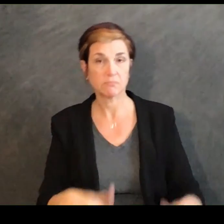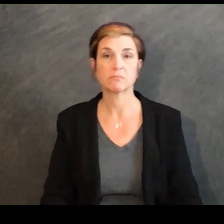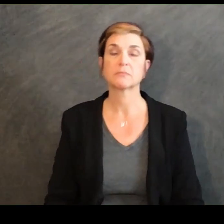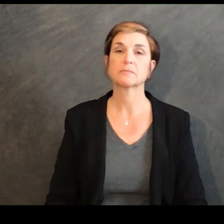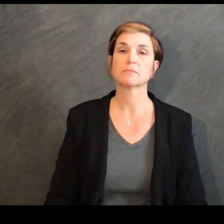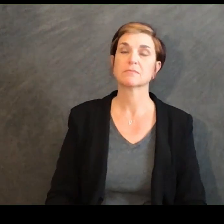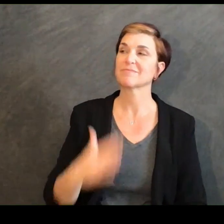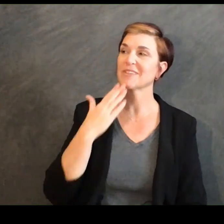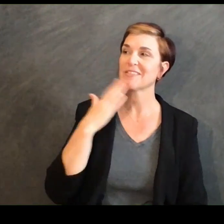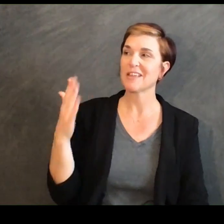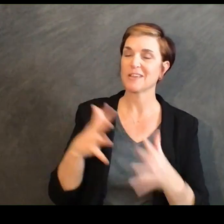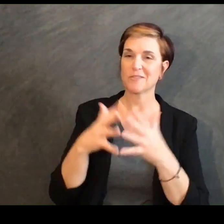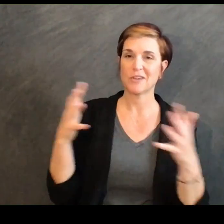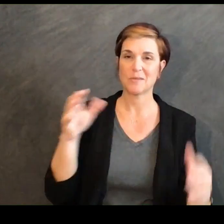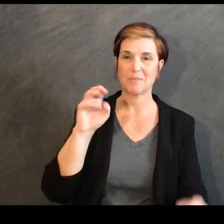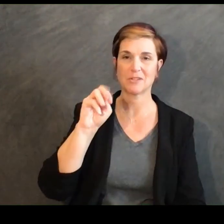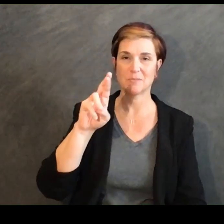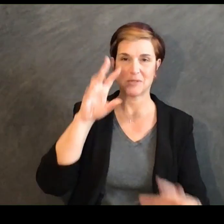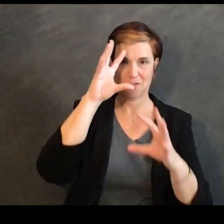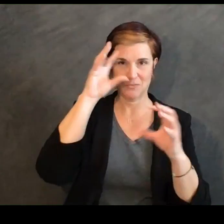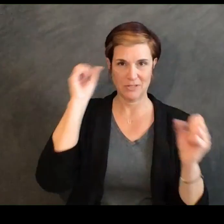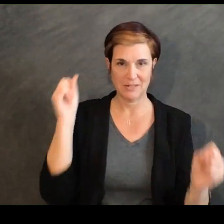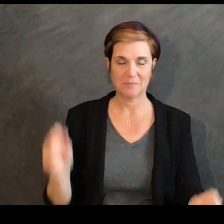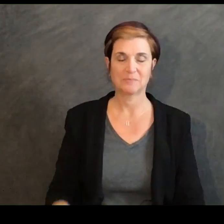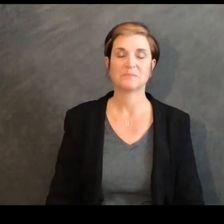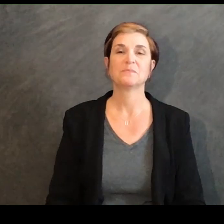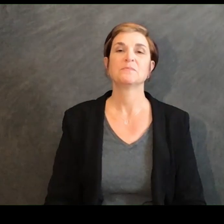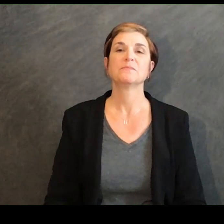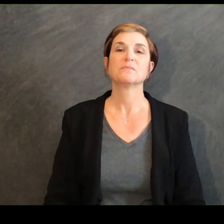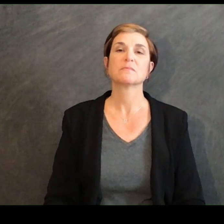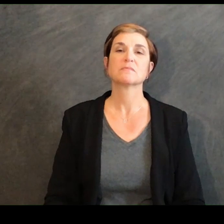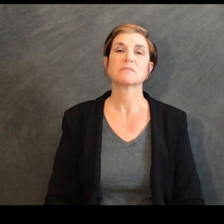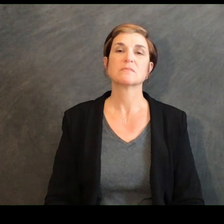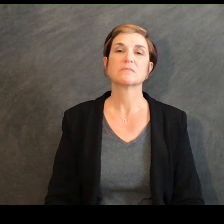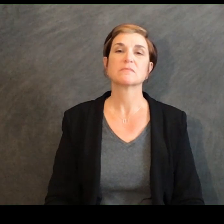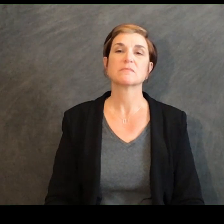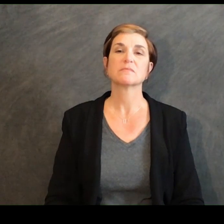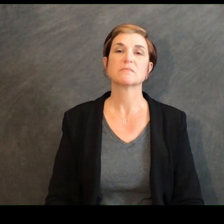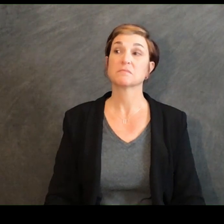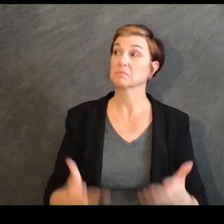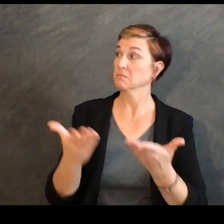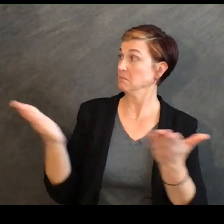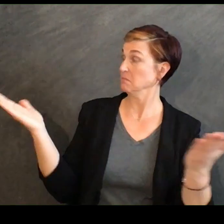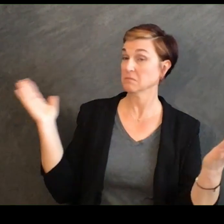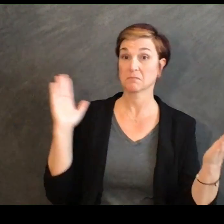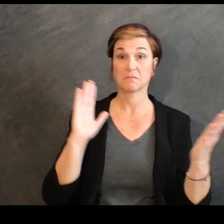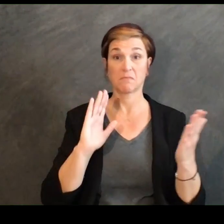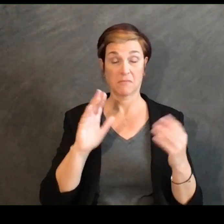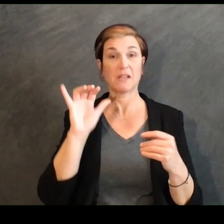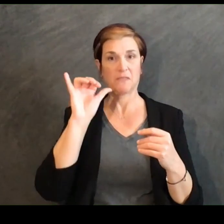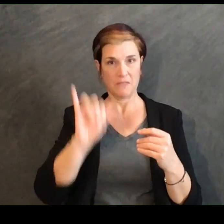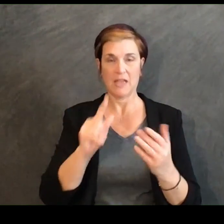very much mr. president this is an example of another example of what I've